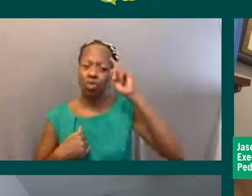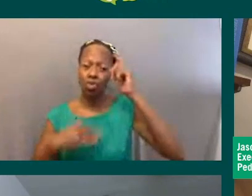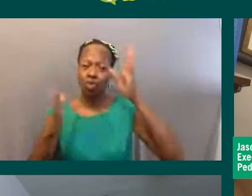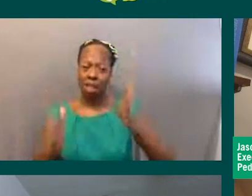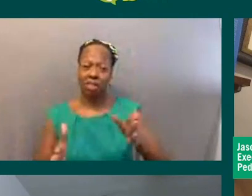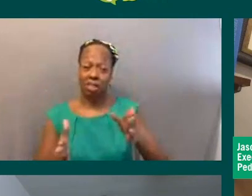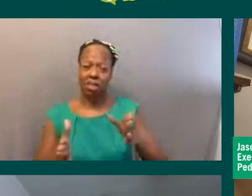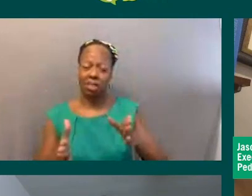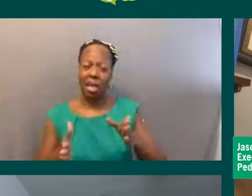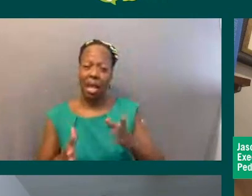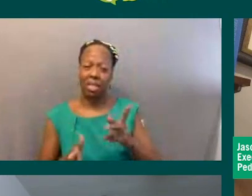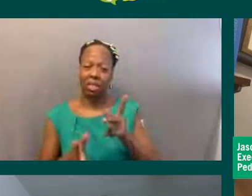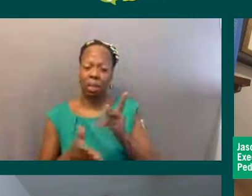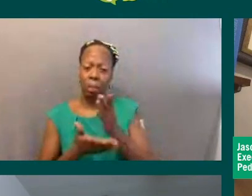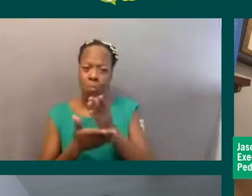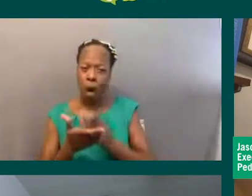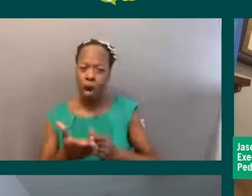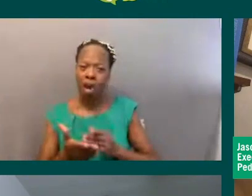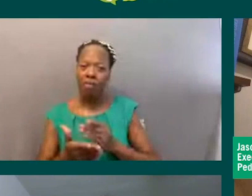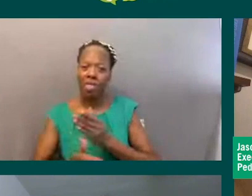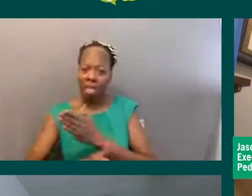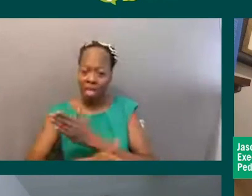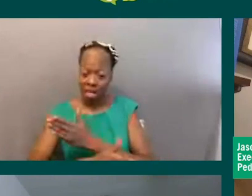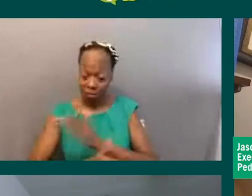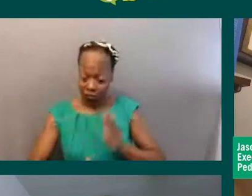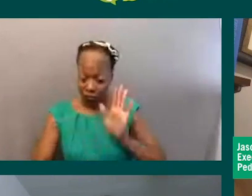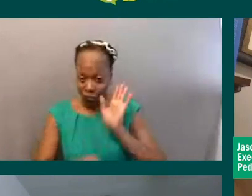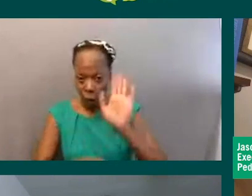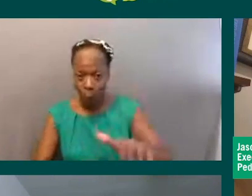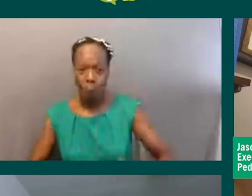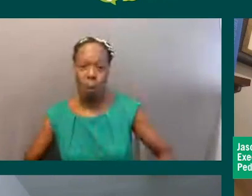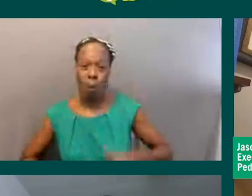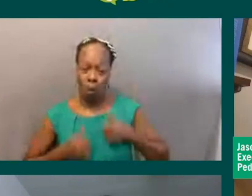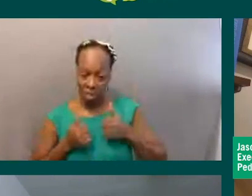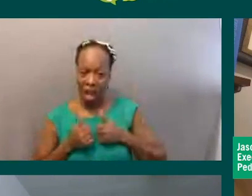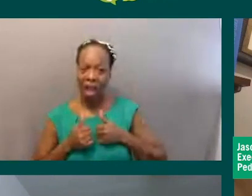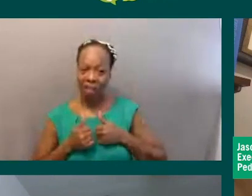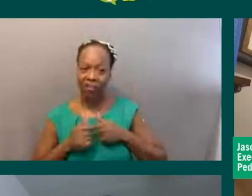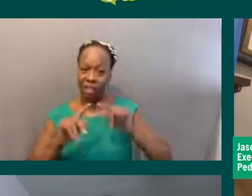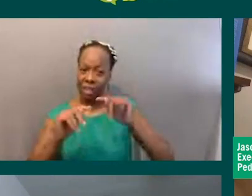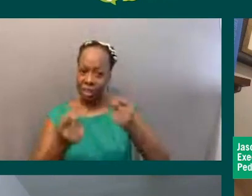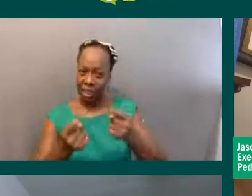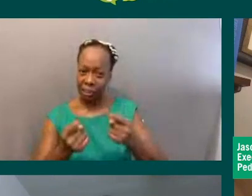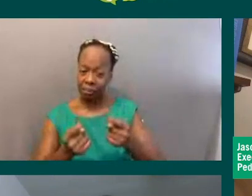maybe as part of the diagnosis, but what about for an adult? Is it still important to see a neurologist?